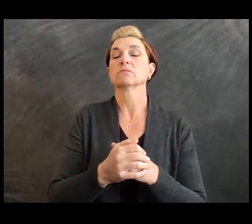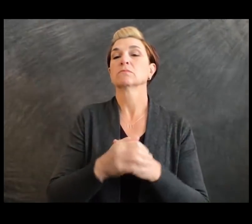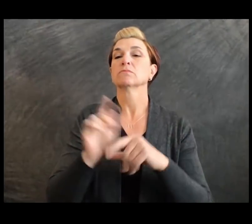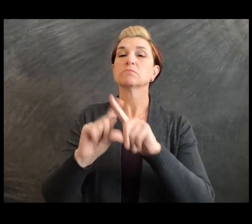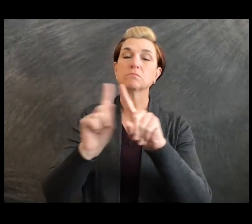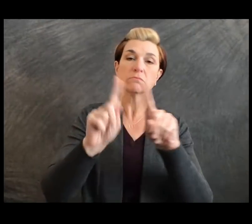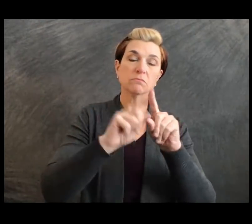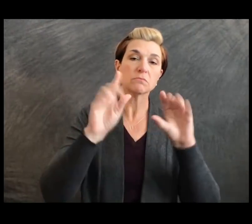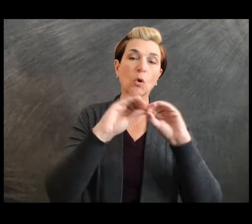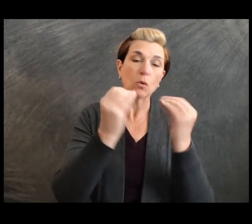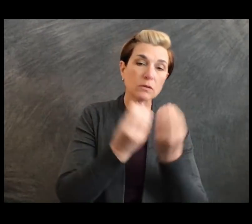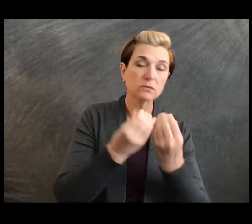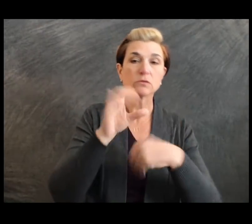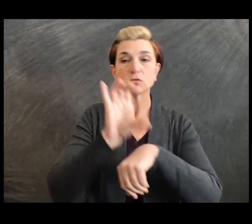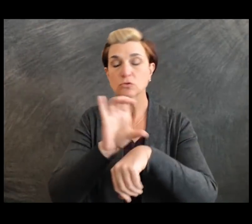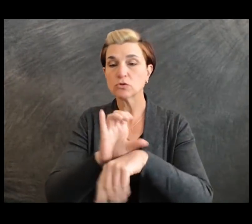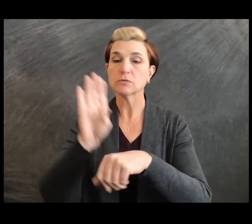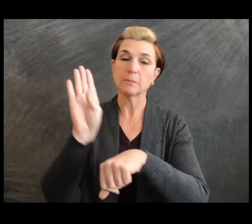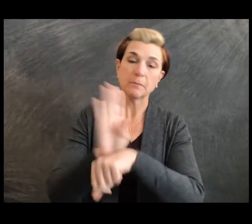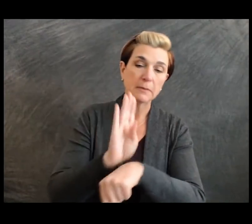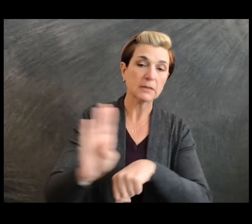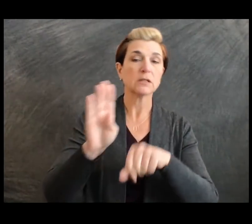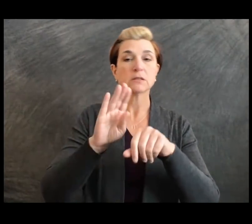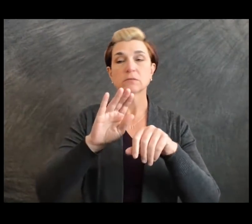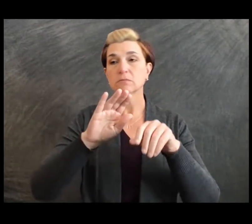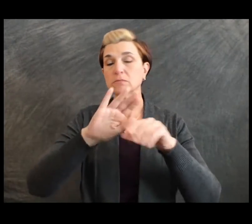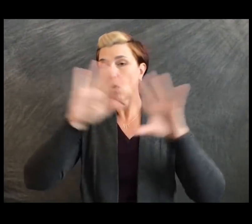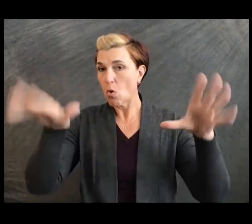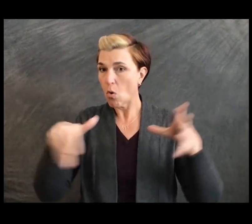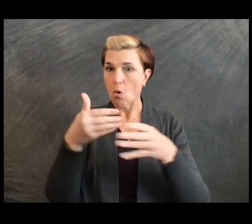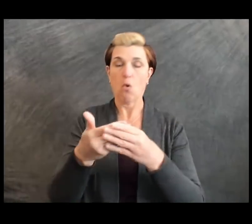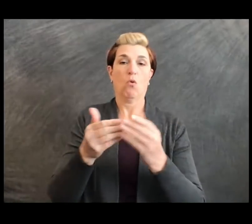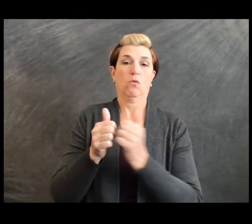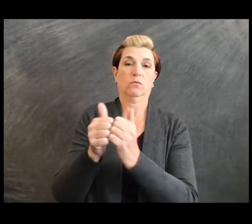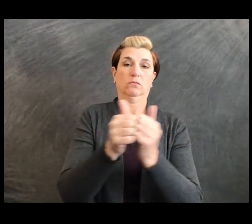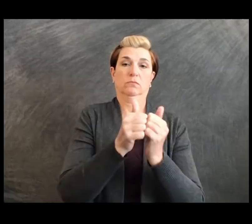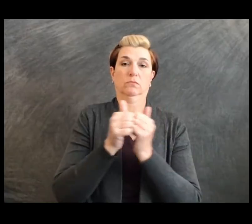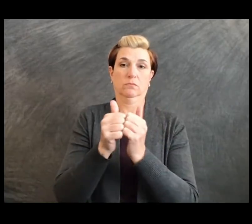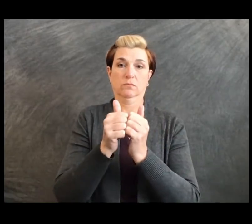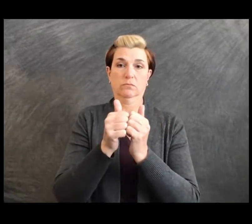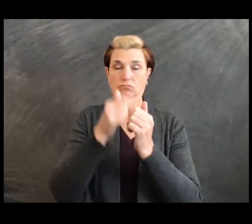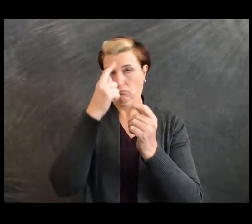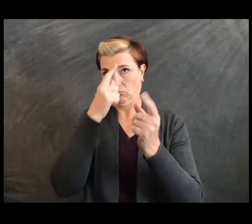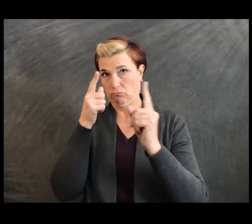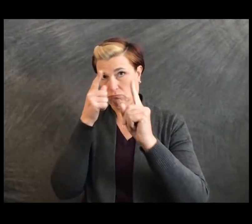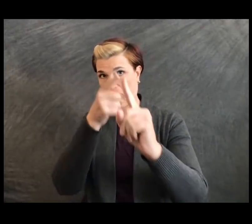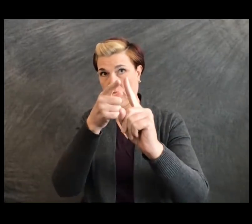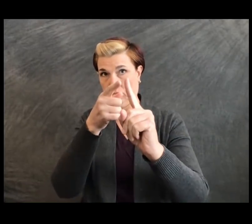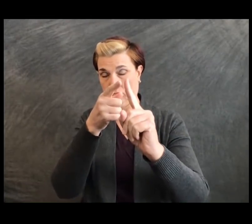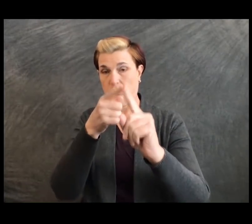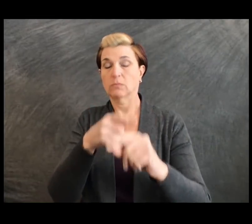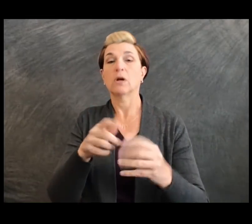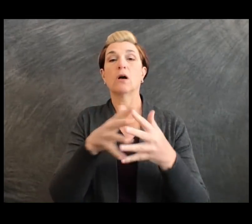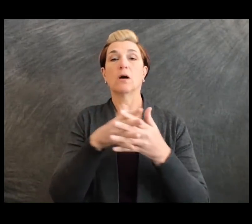with urgency and speed toward one common goal which is saving American lives were